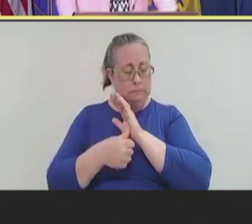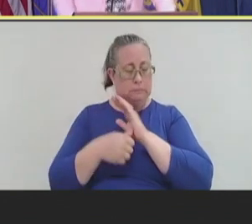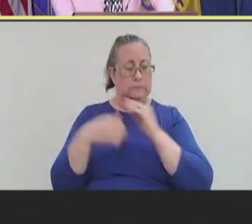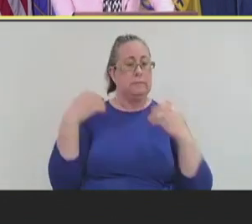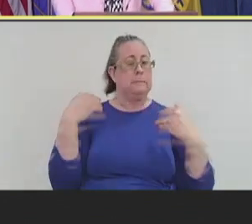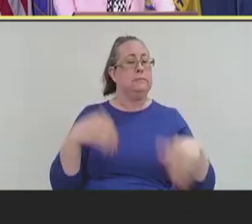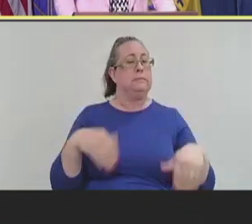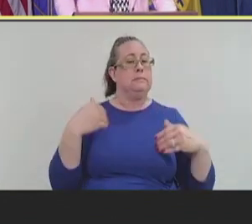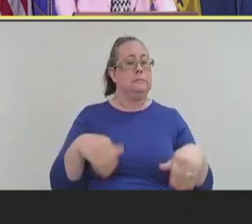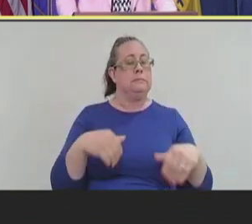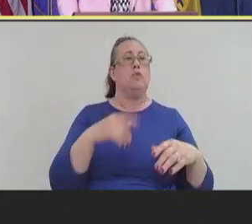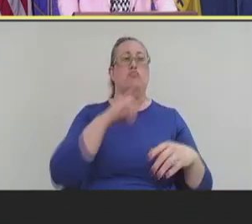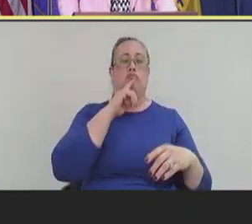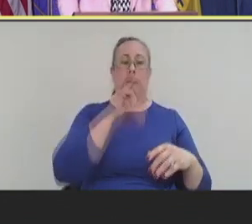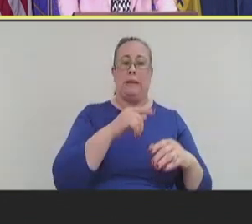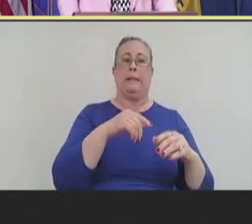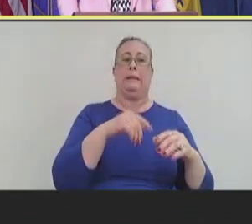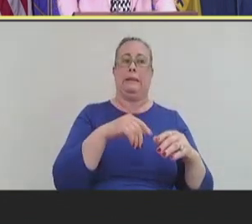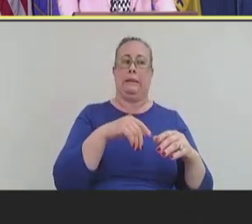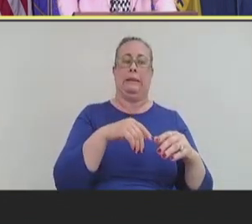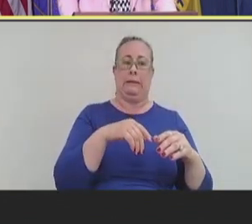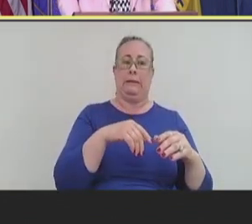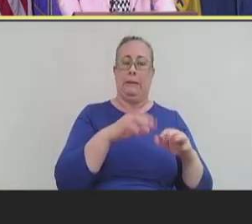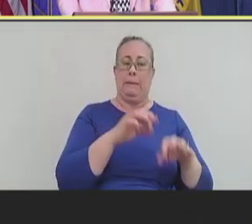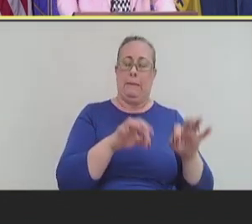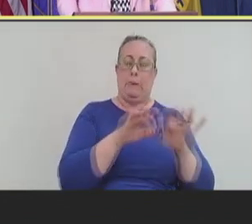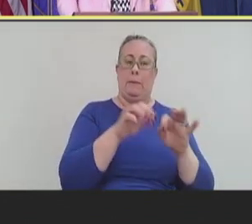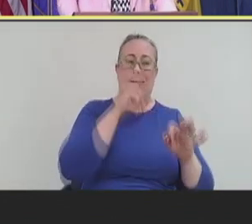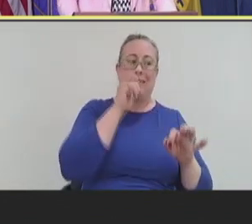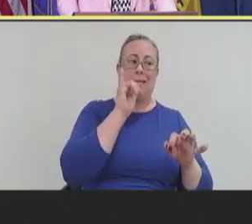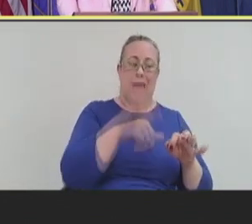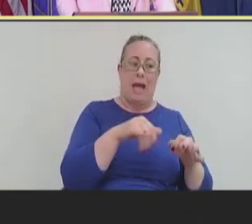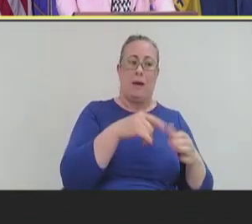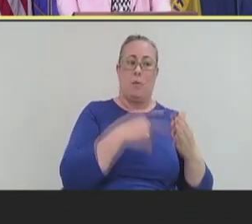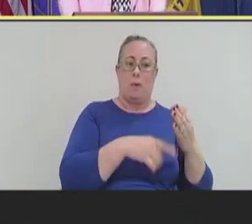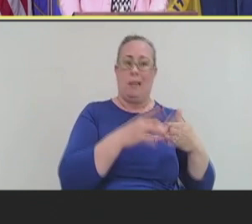really are because that's ultimately what drives data and where it goes.